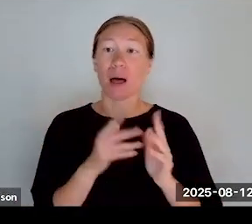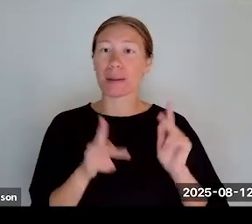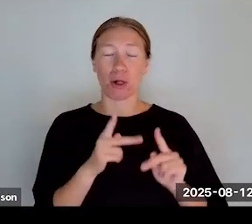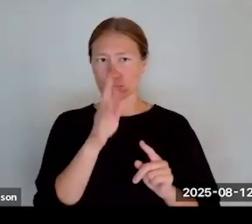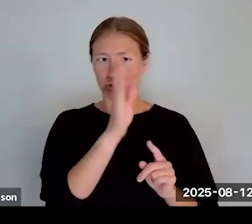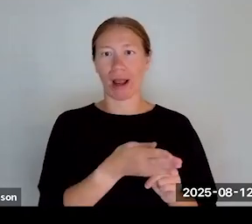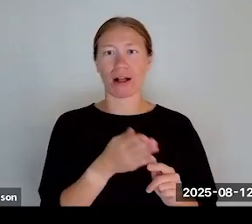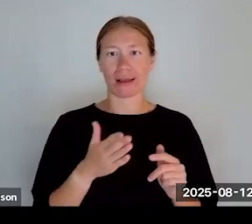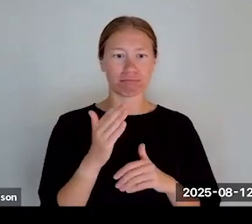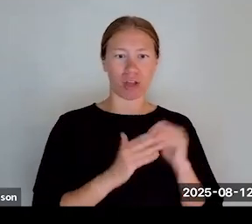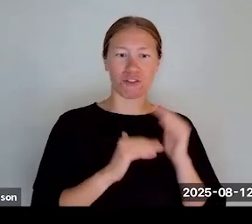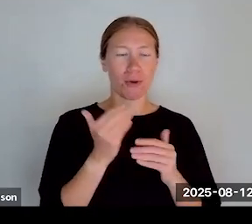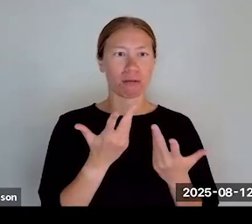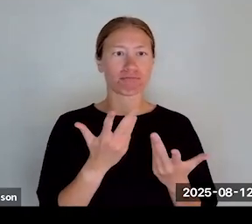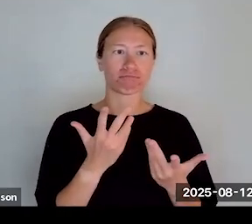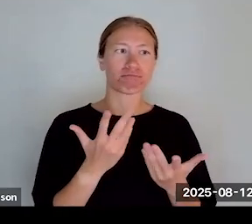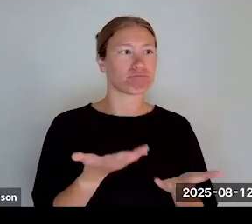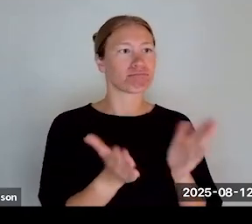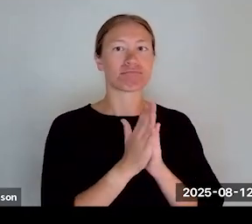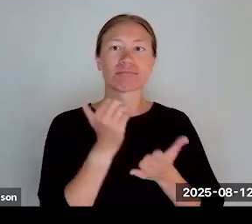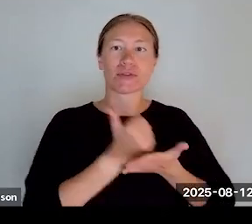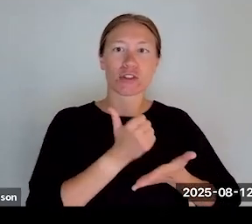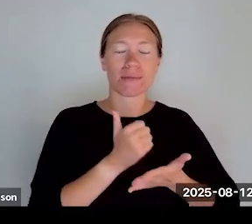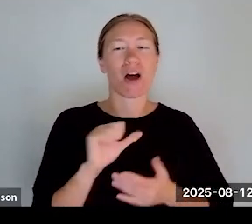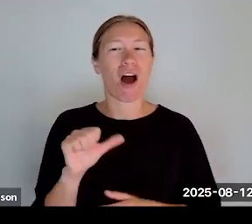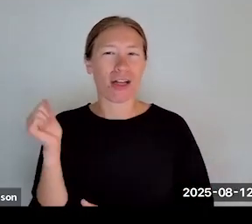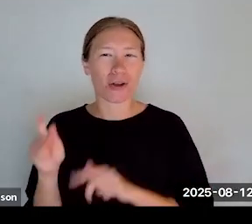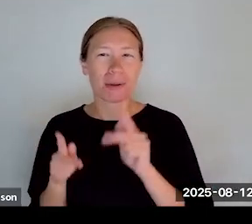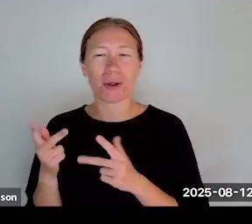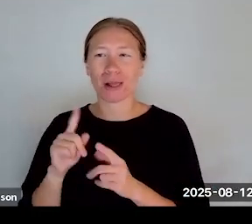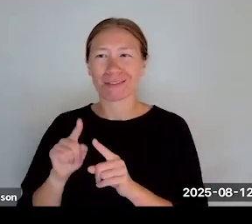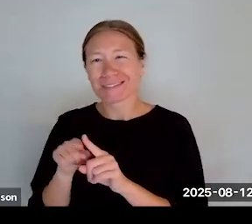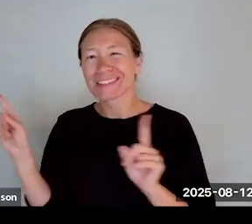while others may require a different approach or more time to express their requests.